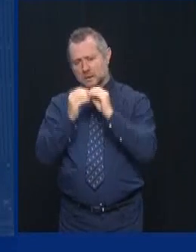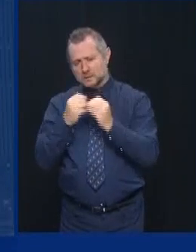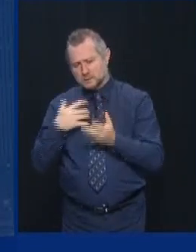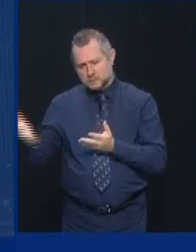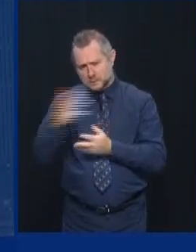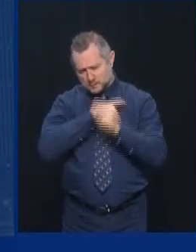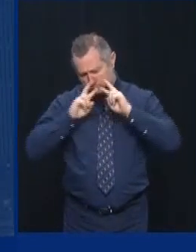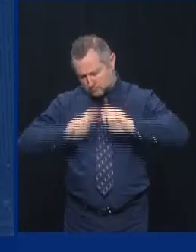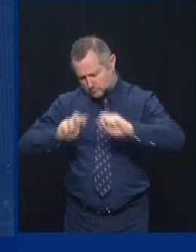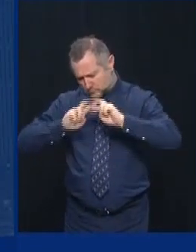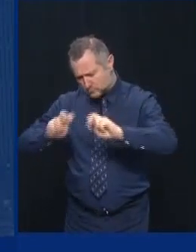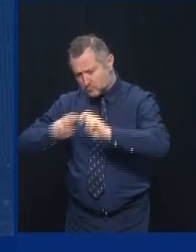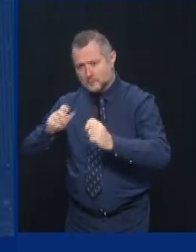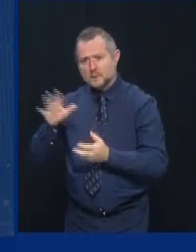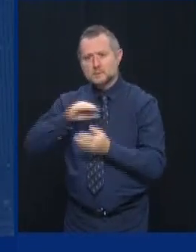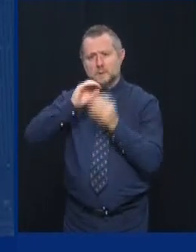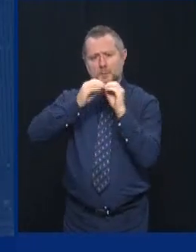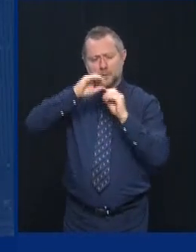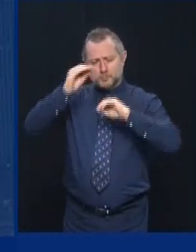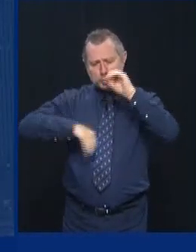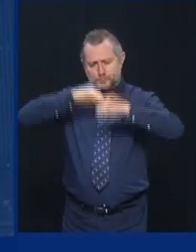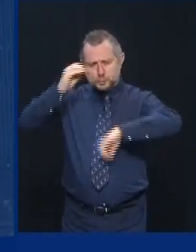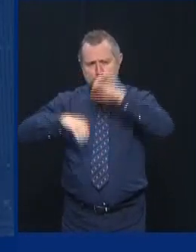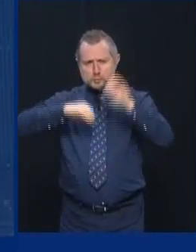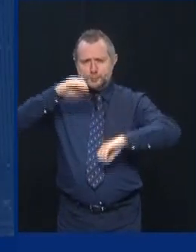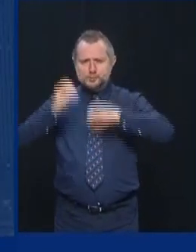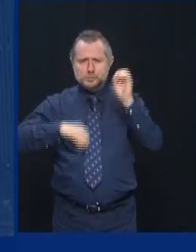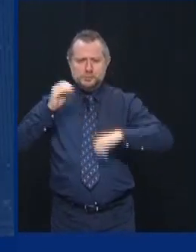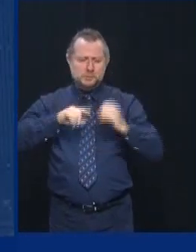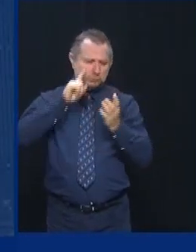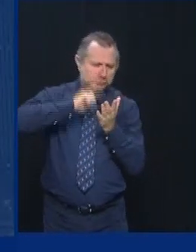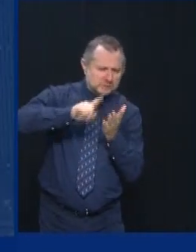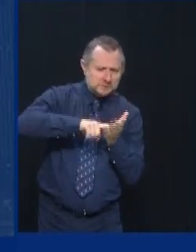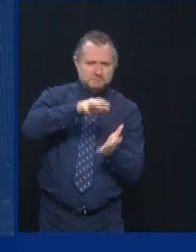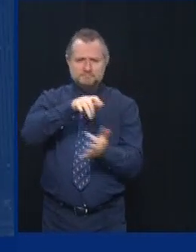HOW DO YOU ATTACK THE CLUSTERS? TESTING, TESTING, TESTING.